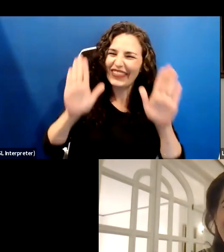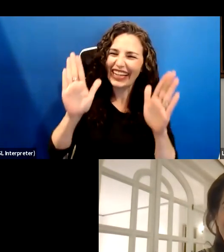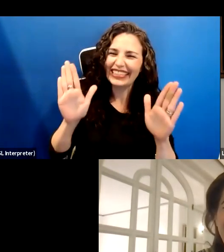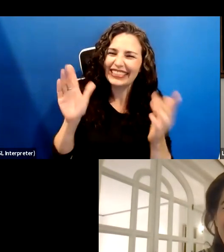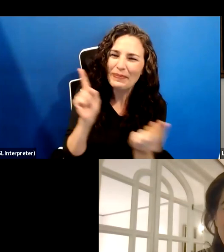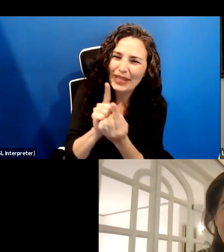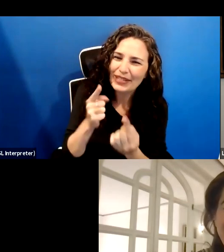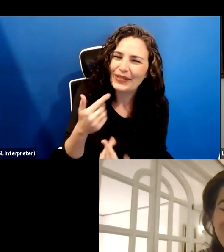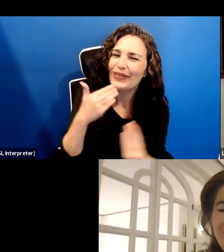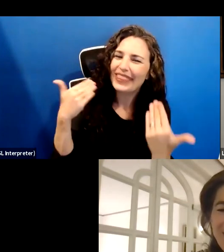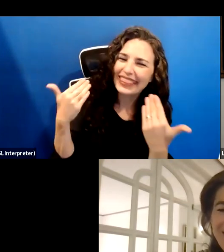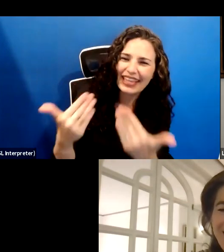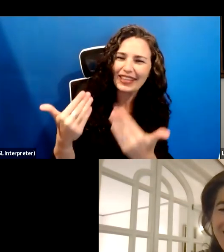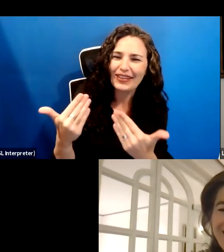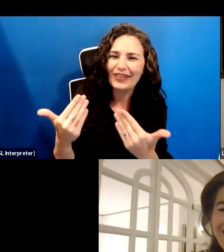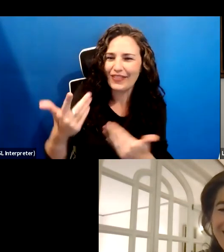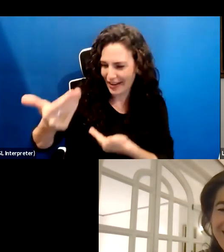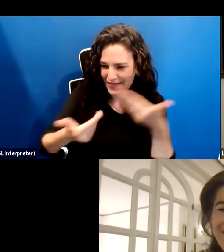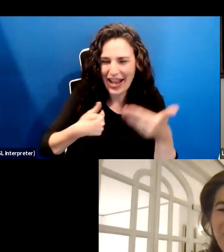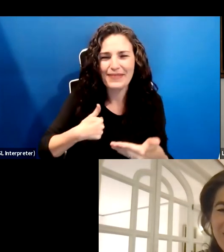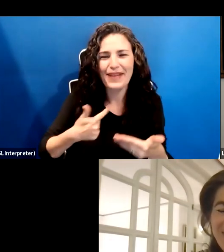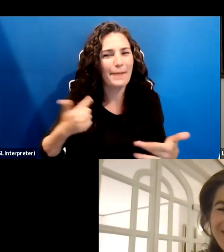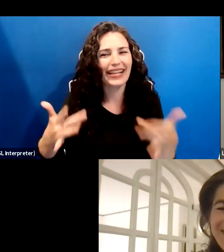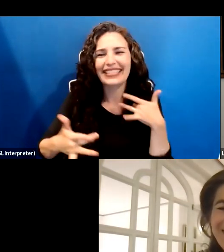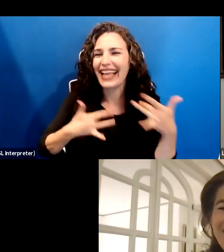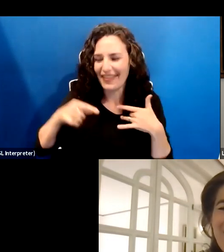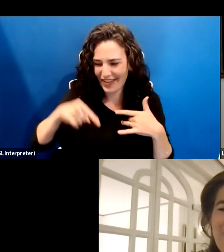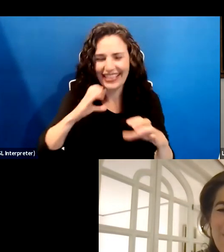and I'm excited for this conversation.